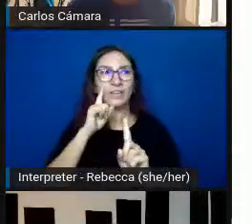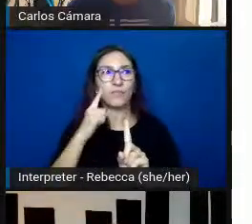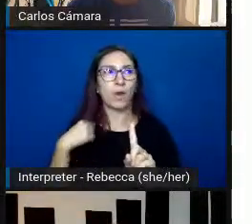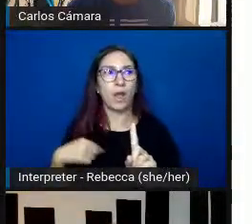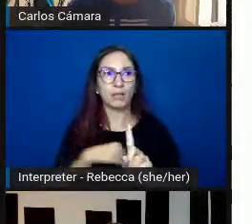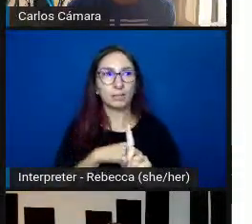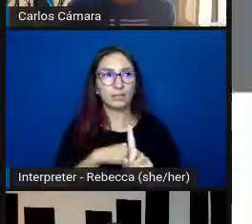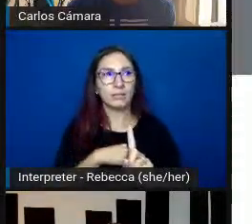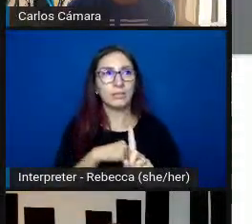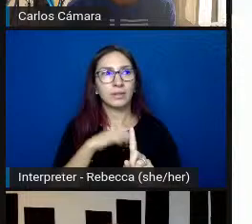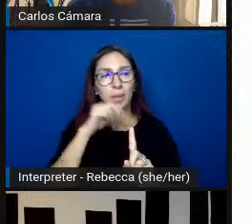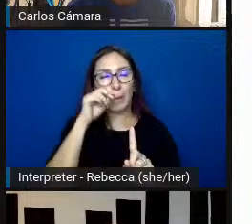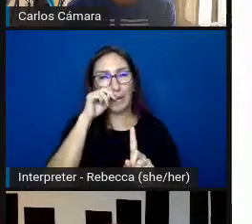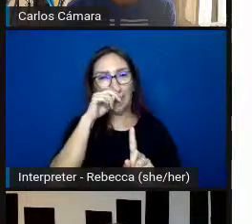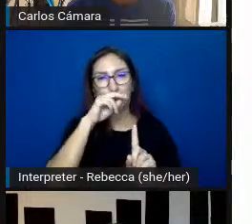When you load --